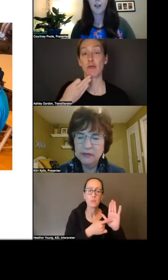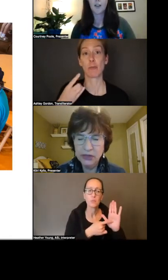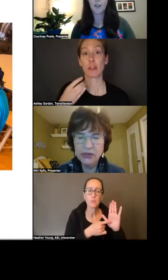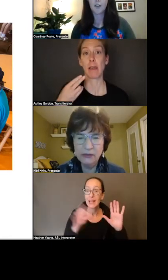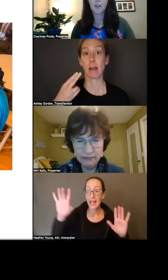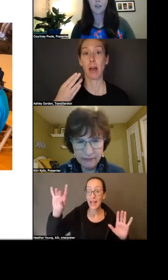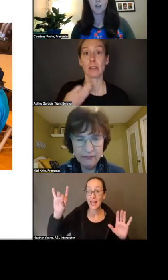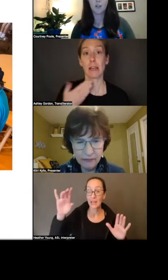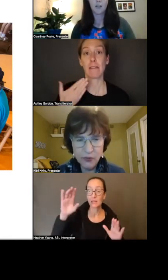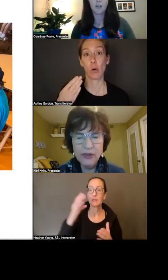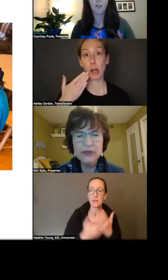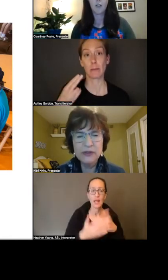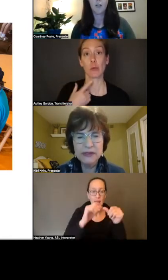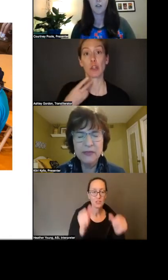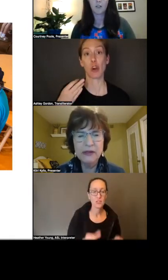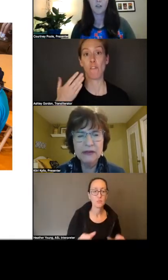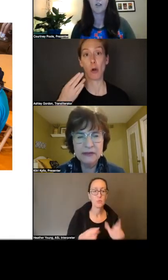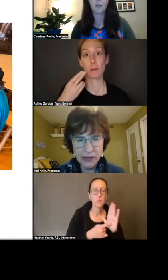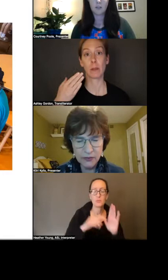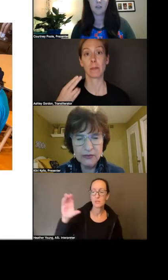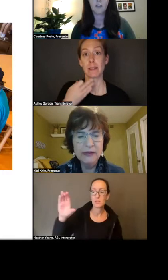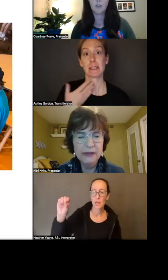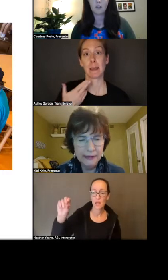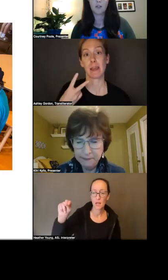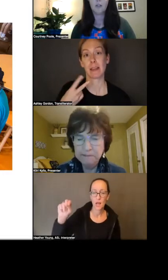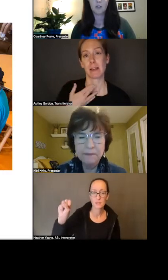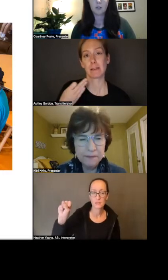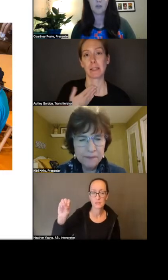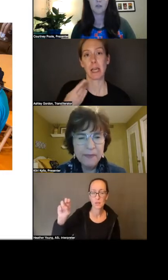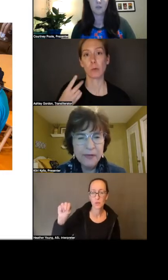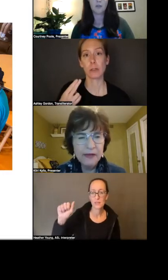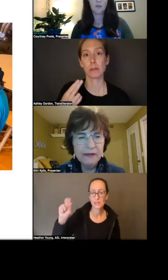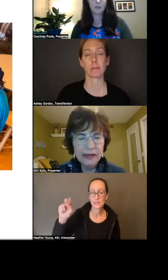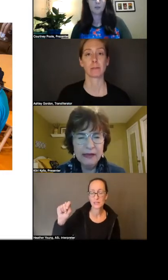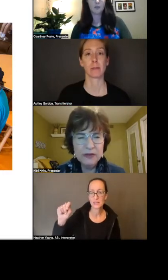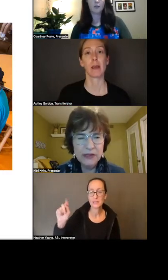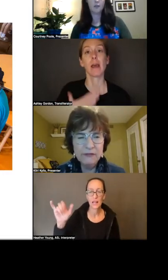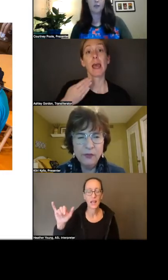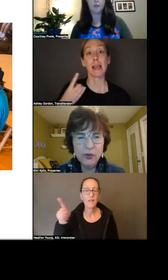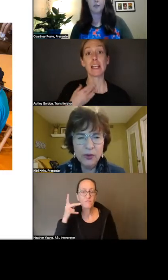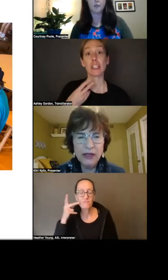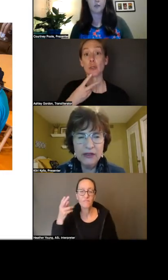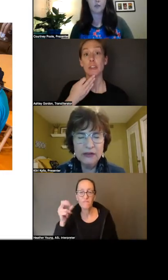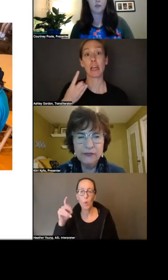which are, phonemes are the same things as sounds. And, as you said, the four locations,